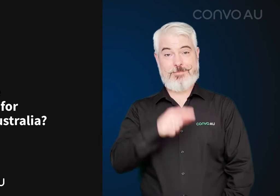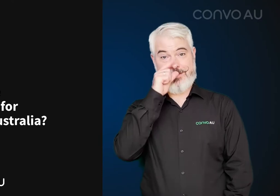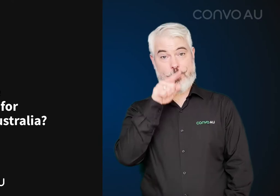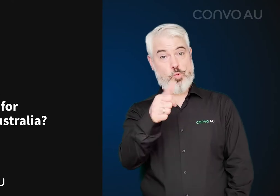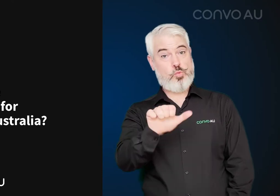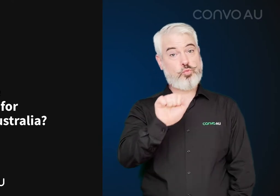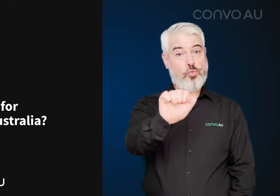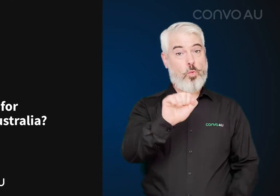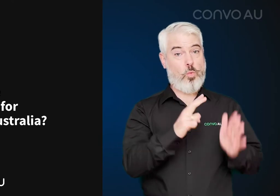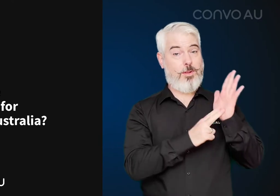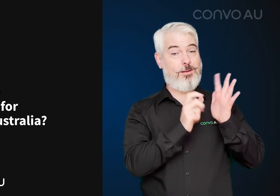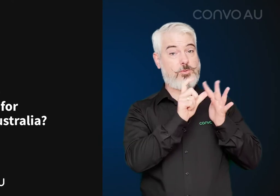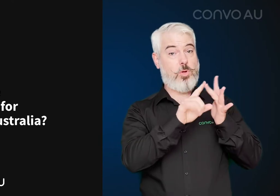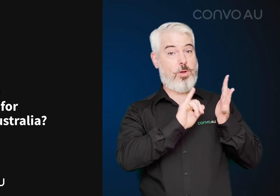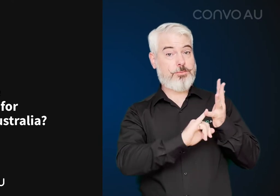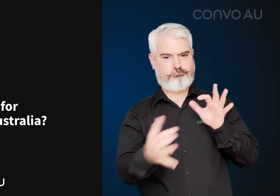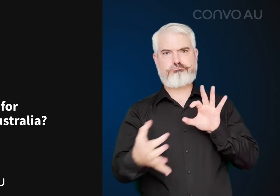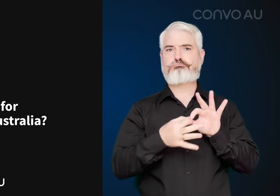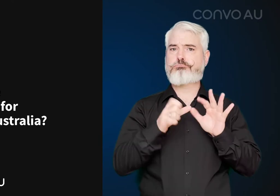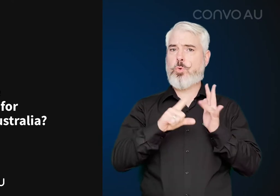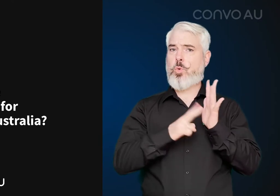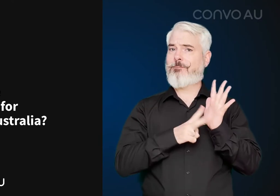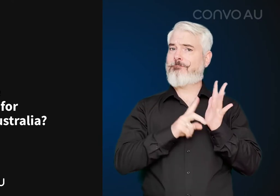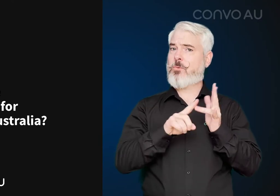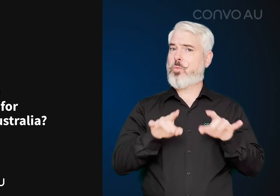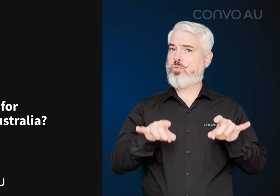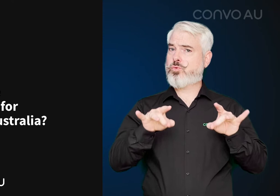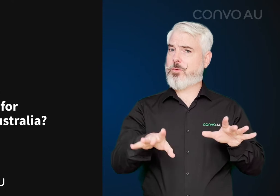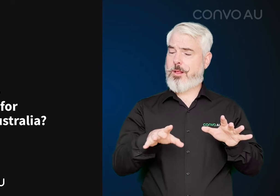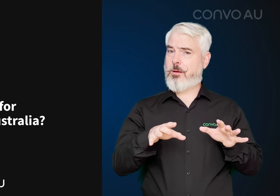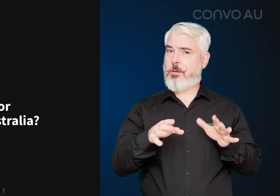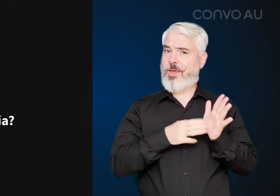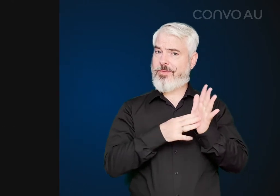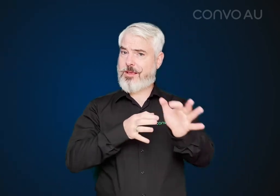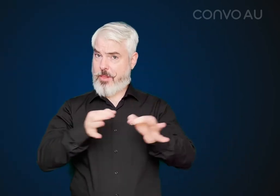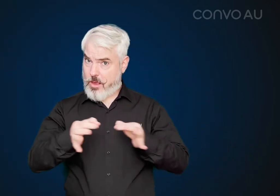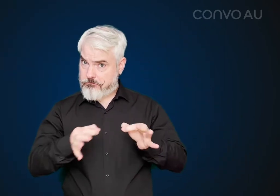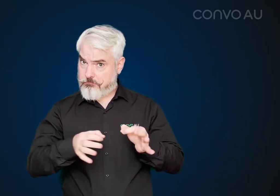Can you use your NDIS to get a monthly plan with Convo Australia?